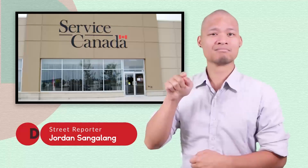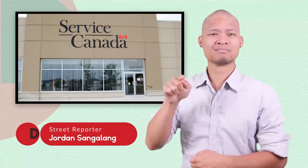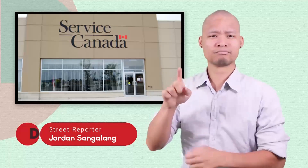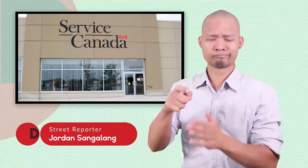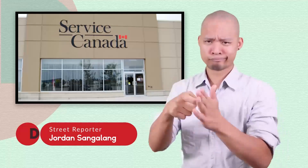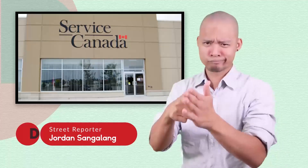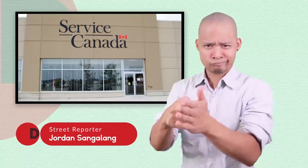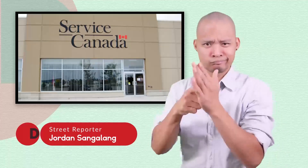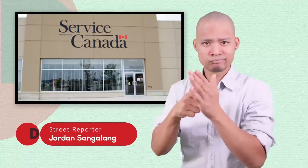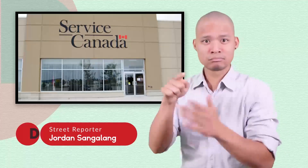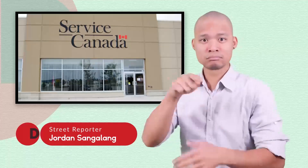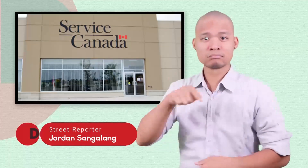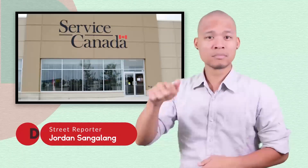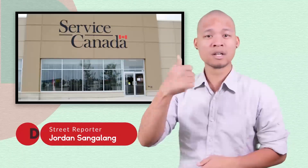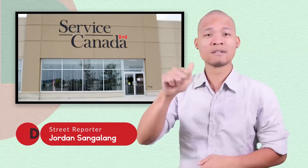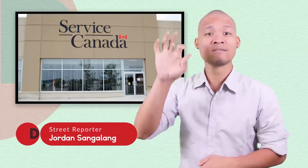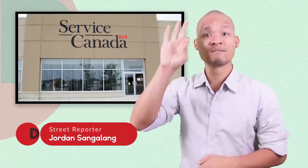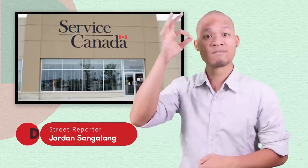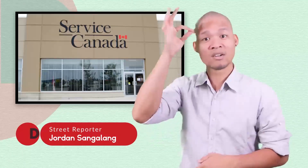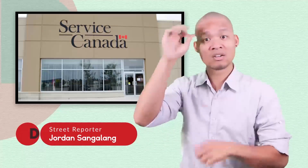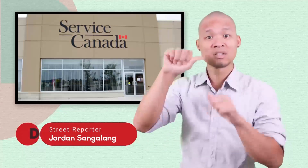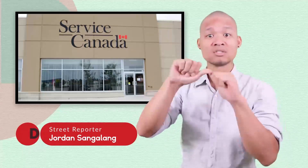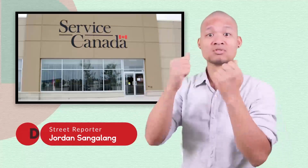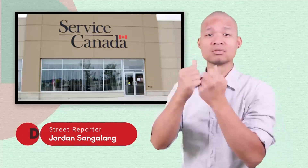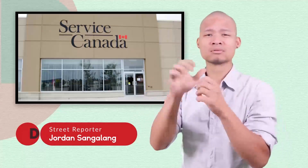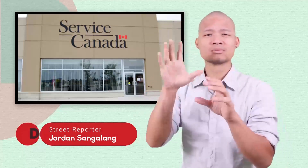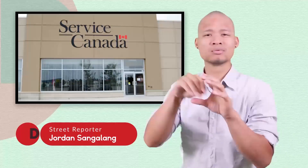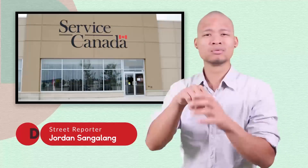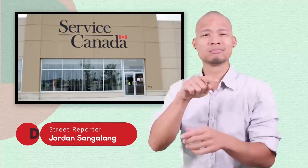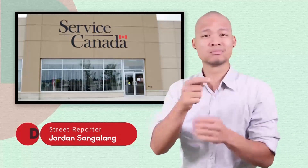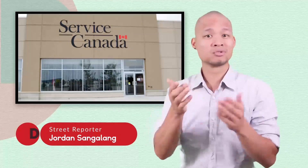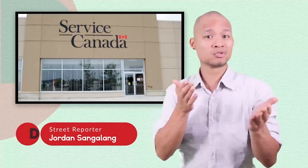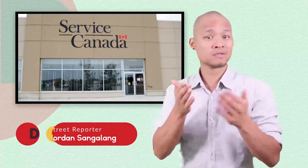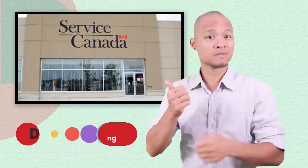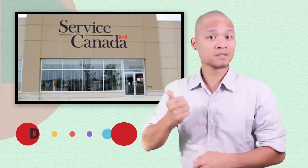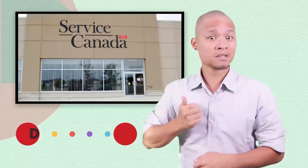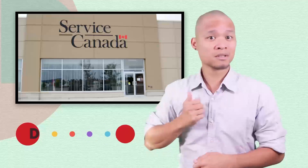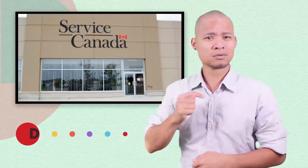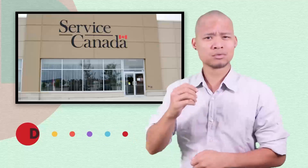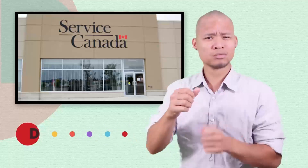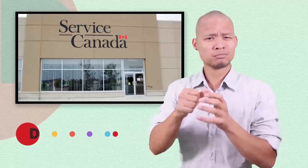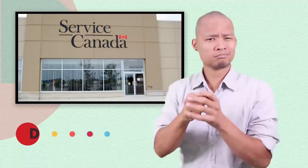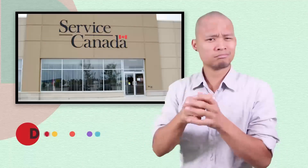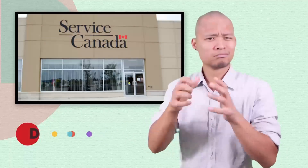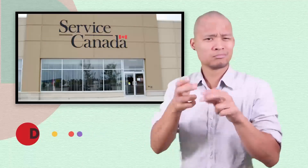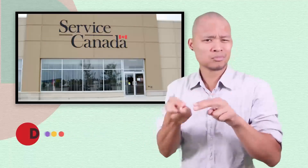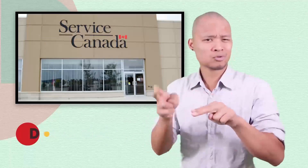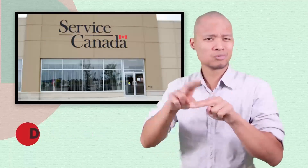which requires federal agencies including Service Canada to increase